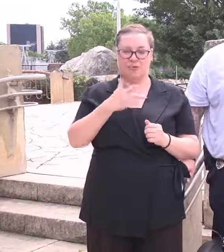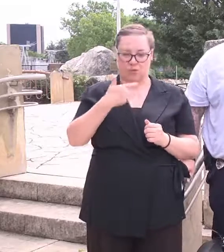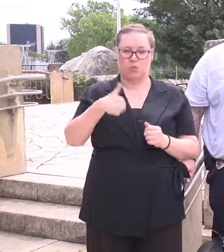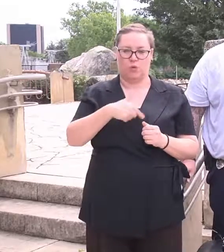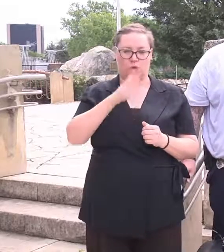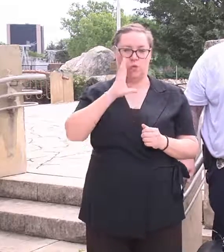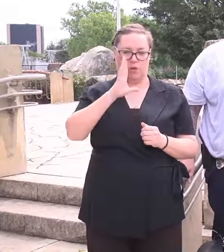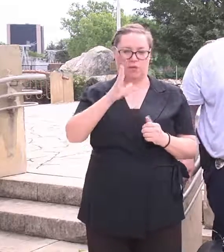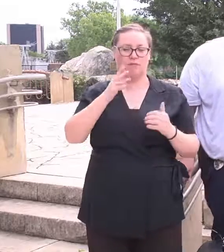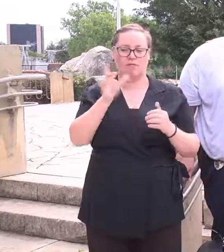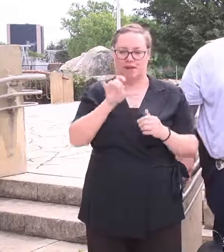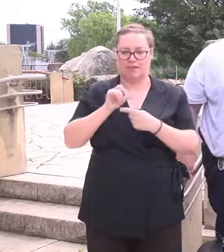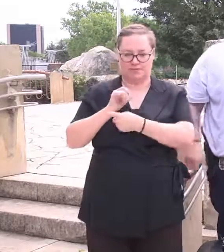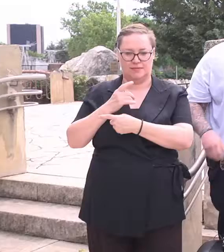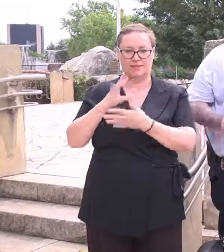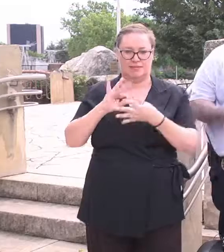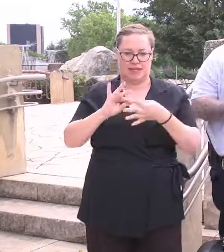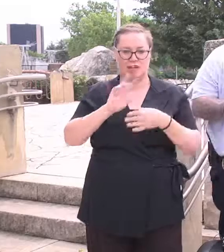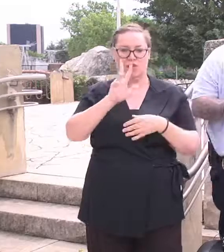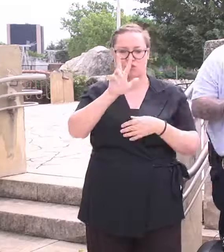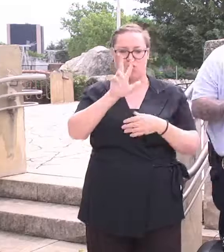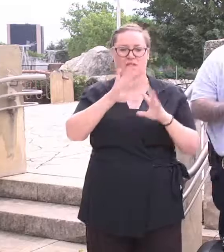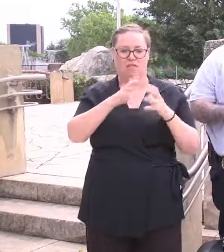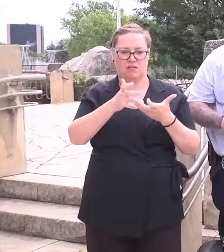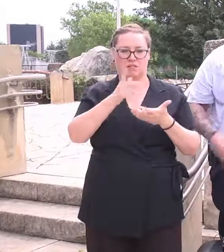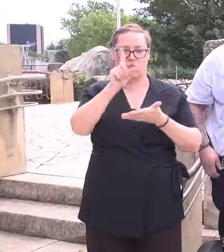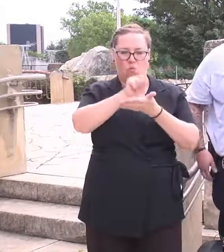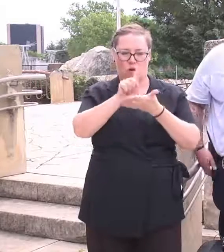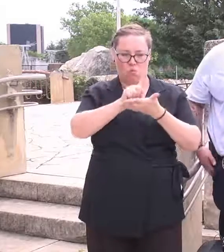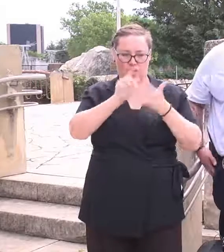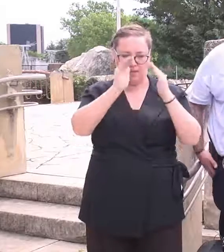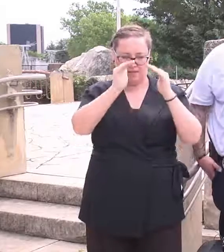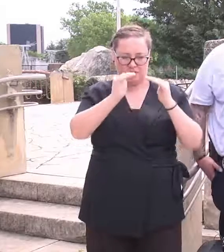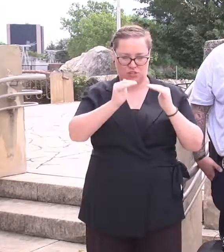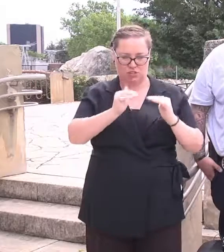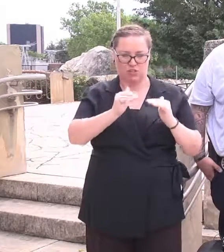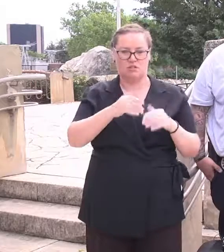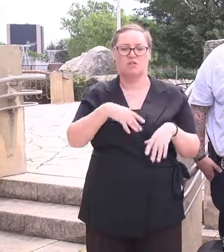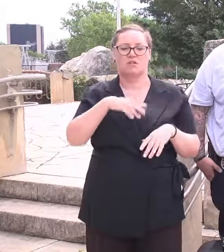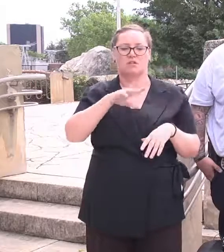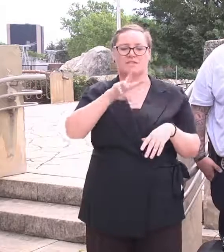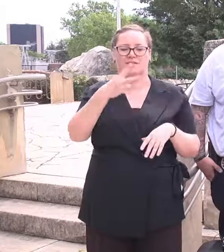the like you said the three week-long classes um they're going to be the the second week of June